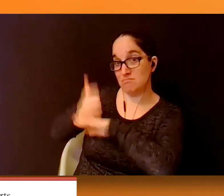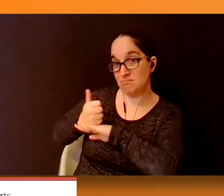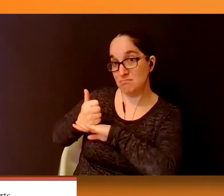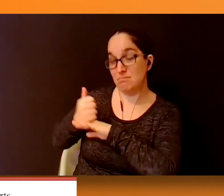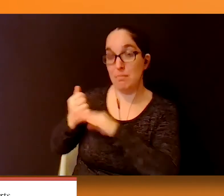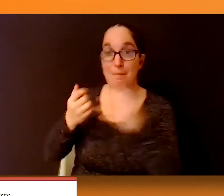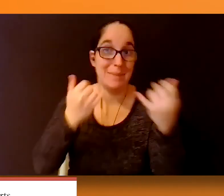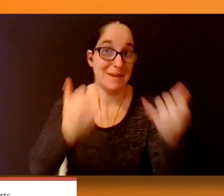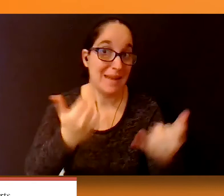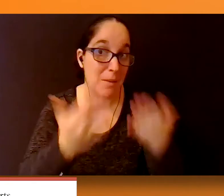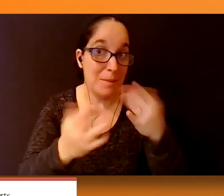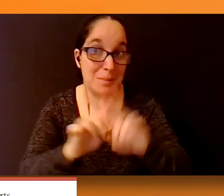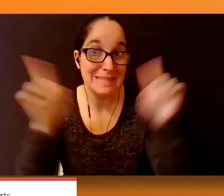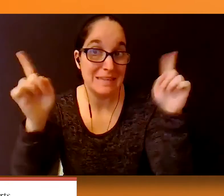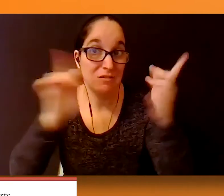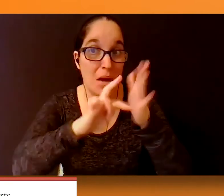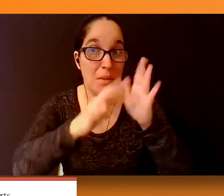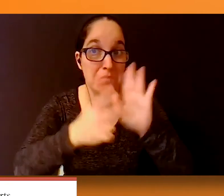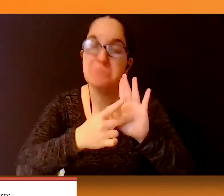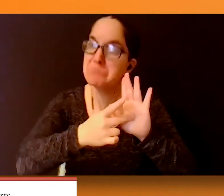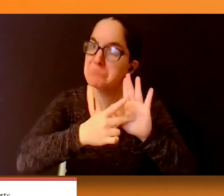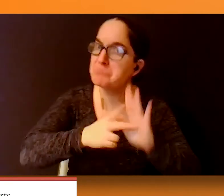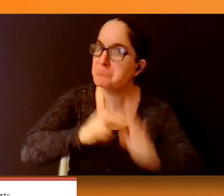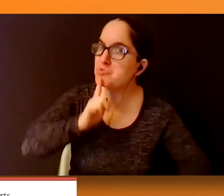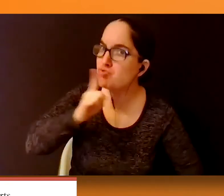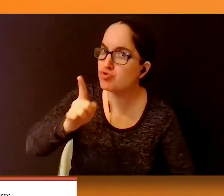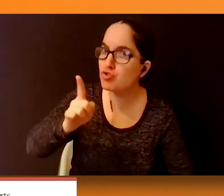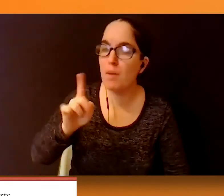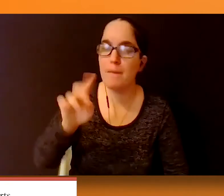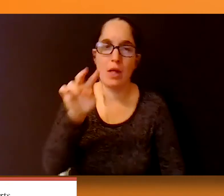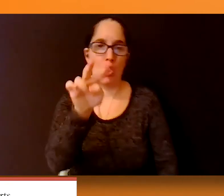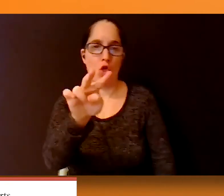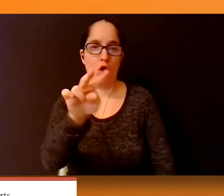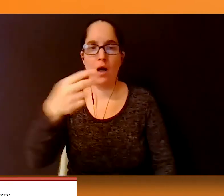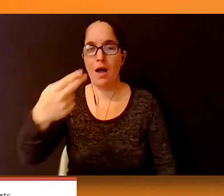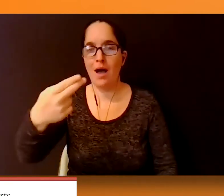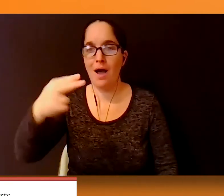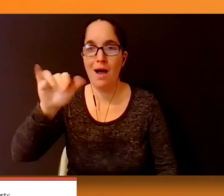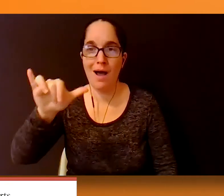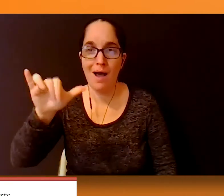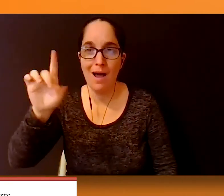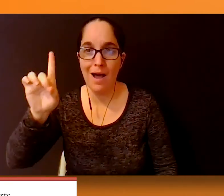when these words were initially established. That is true. However, if you look at "hydrophobic,"